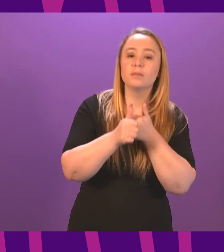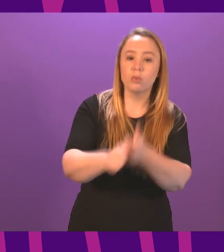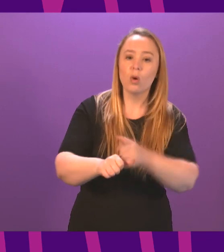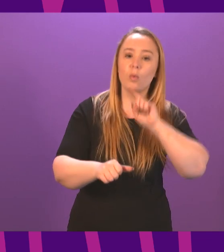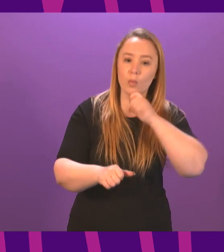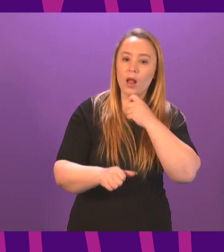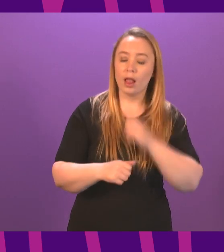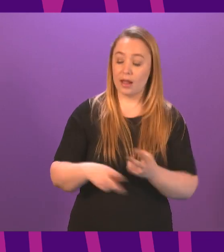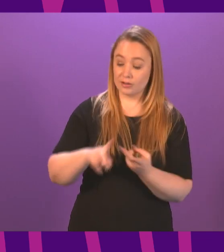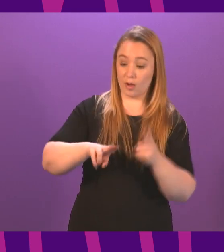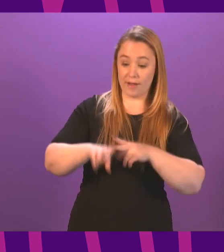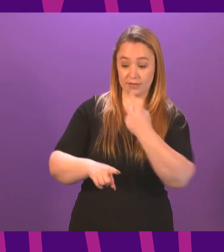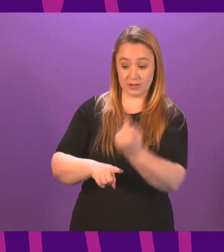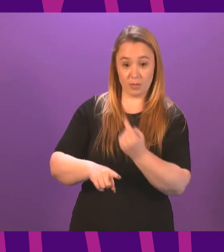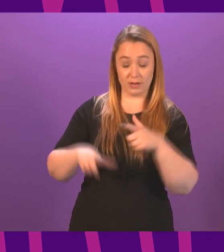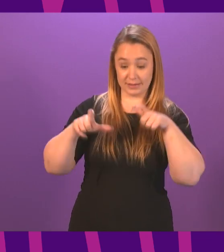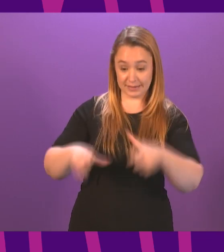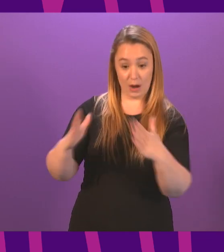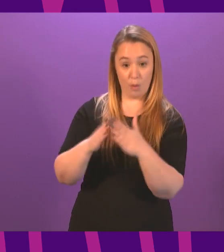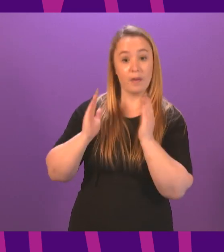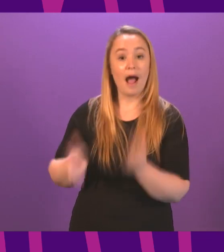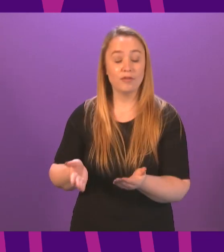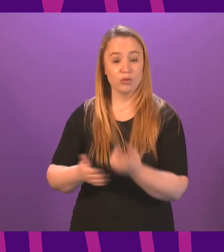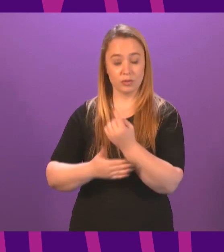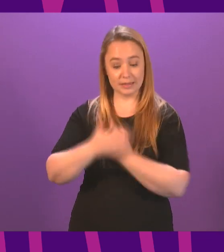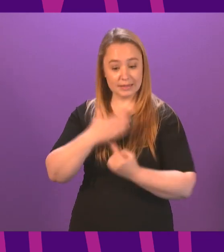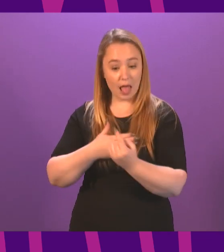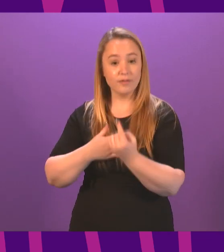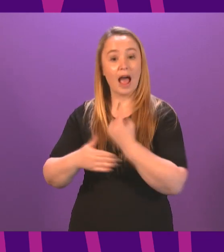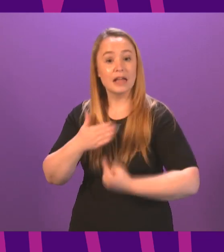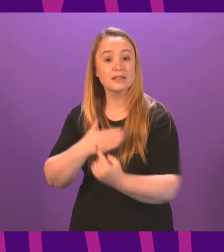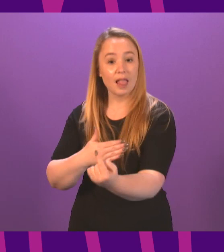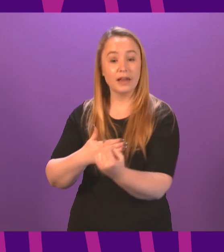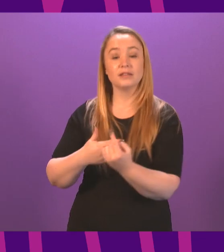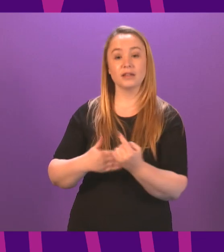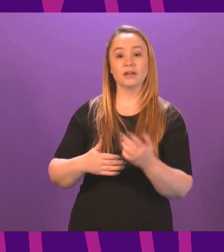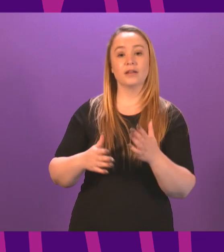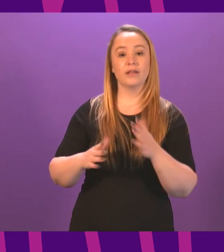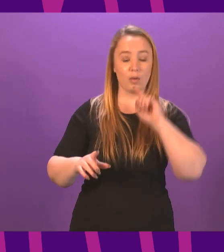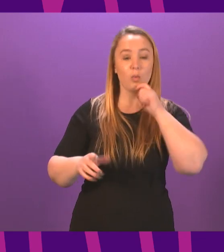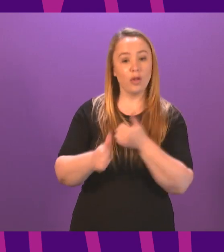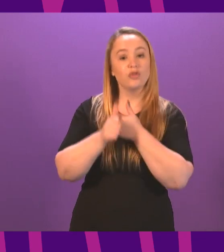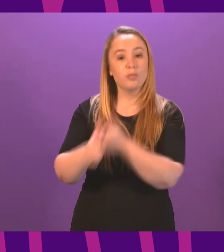given the importance of that intervention to help control the spread of the virus.